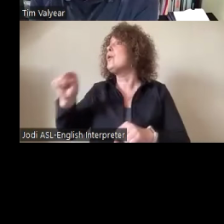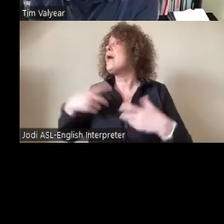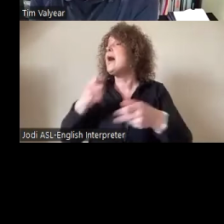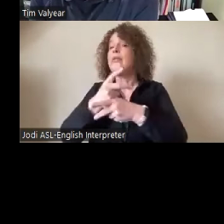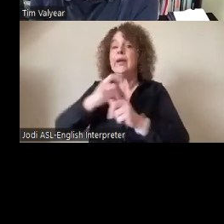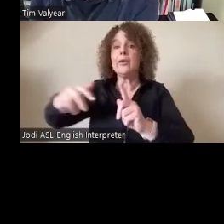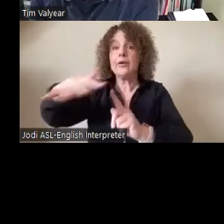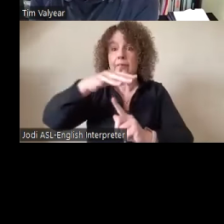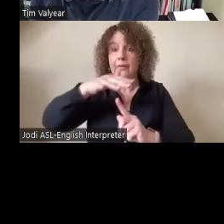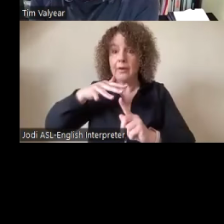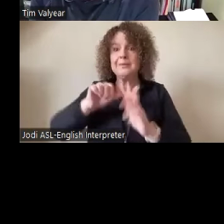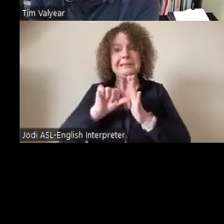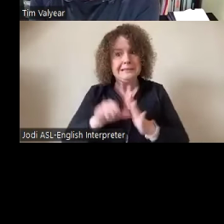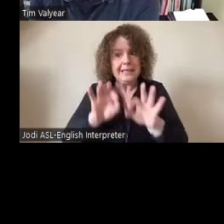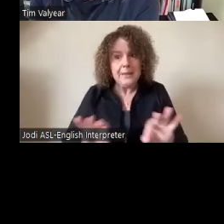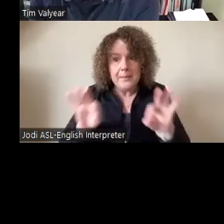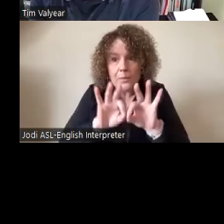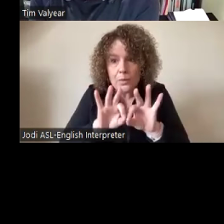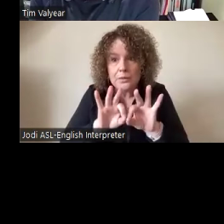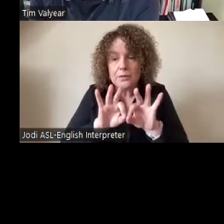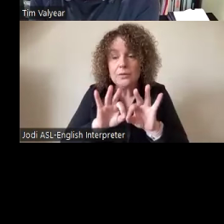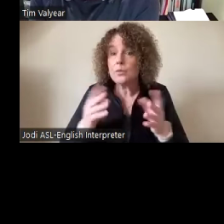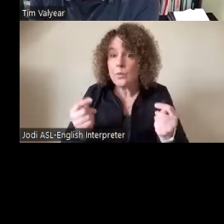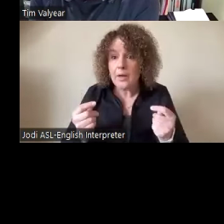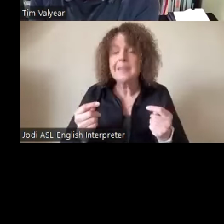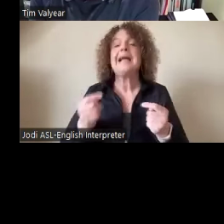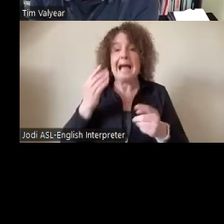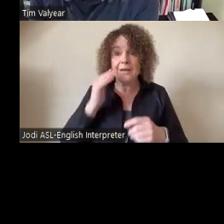traveling to your home and can , in fact, be working in